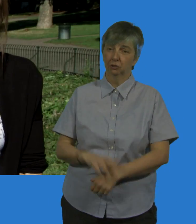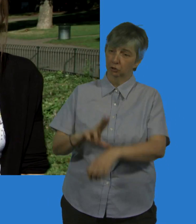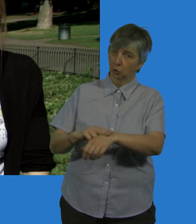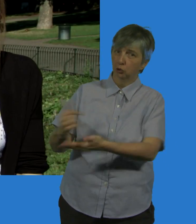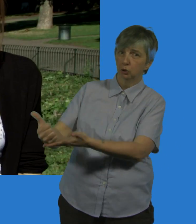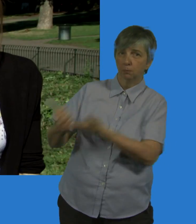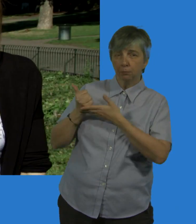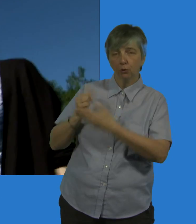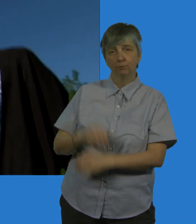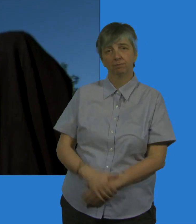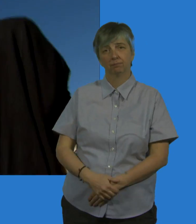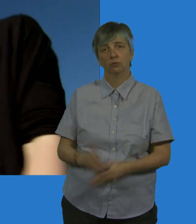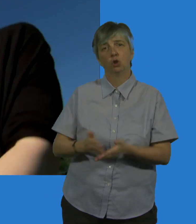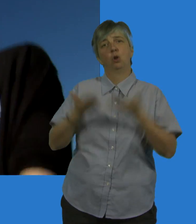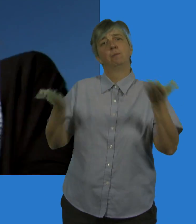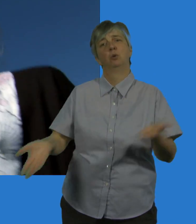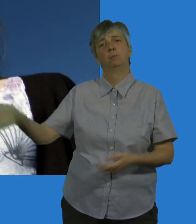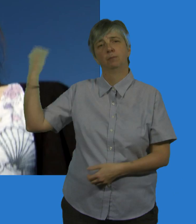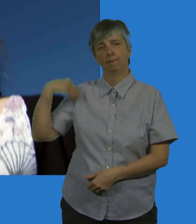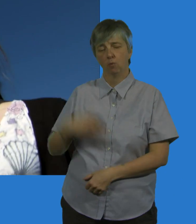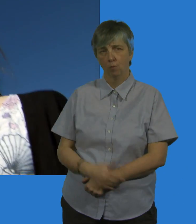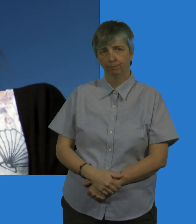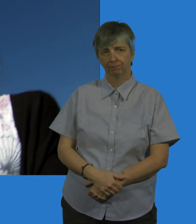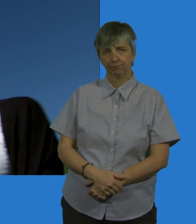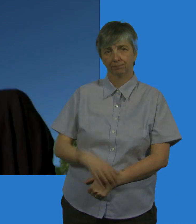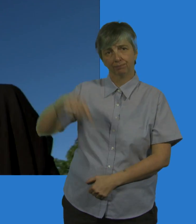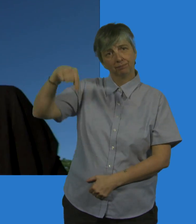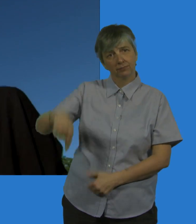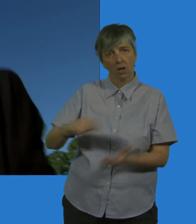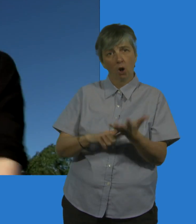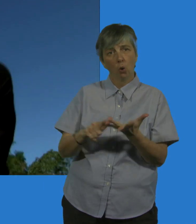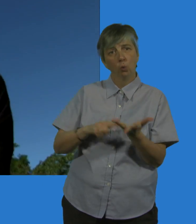is amazing. He’s more than happy to have as much time as I need to talk through whatever